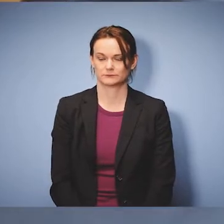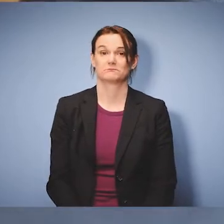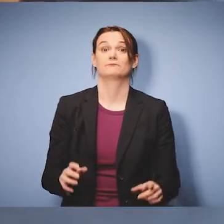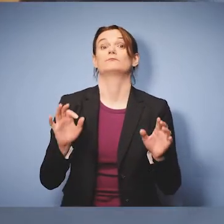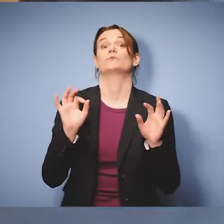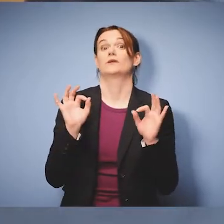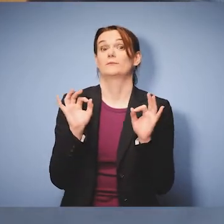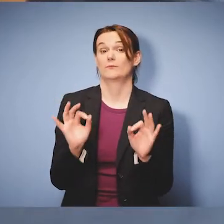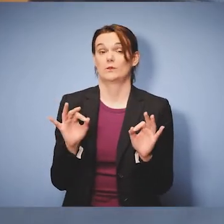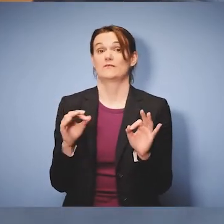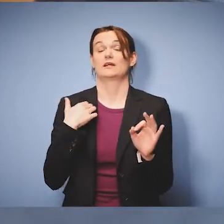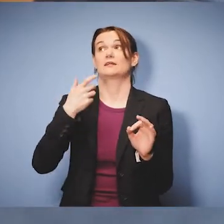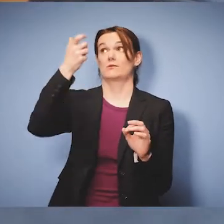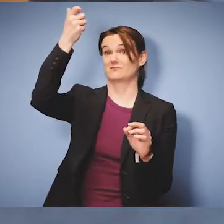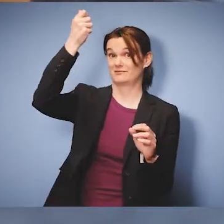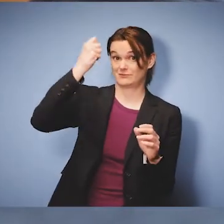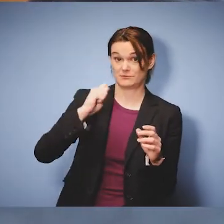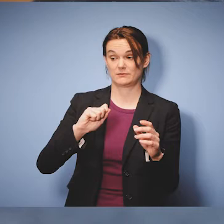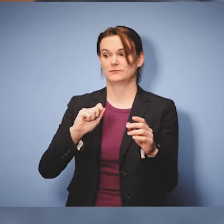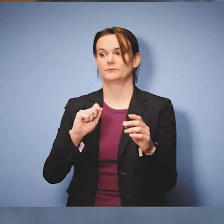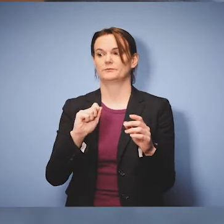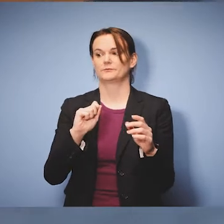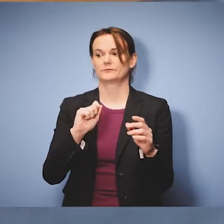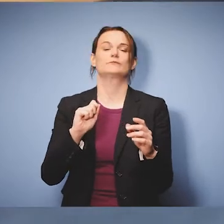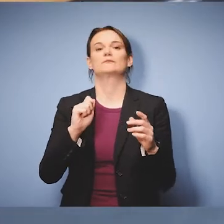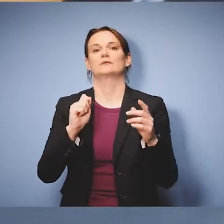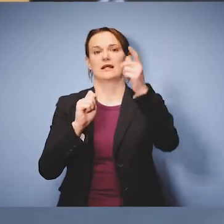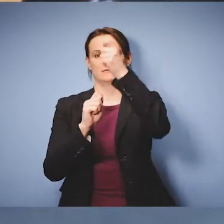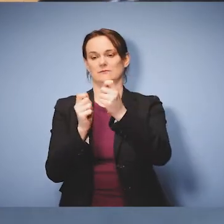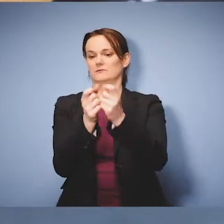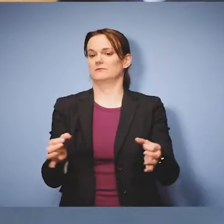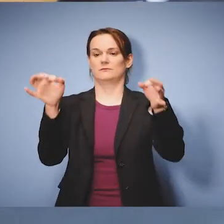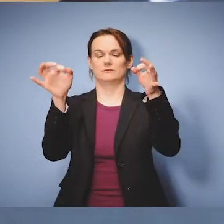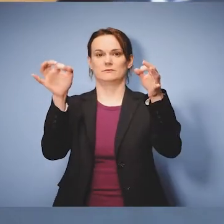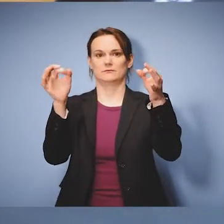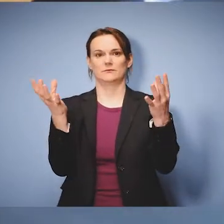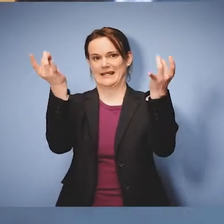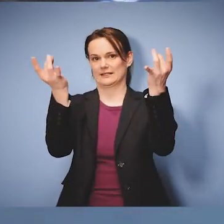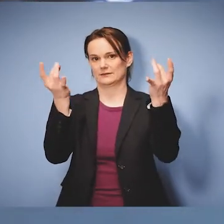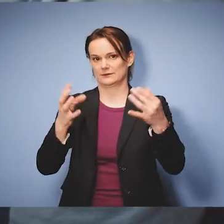Perfect. I'm gonna take that slack down here, Rhonda. And I'm gonna get the hoses ready to connect.